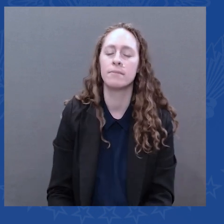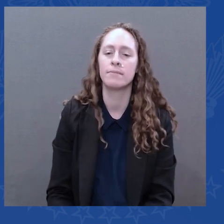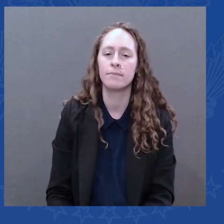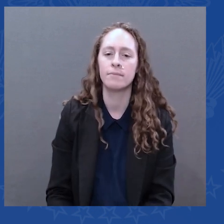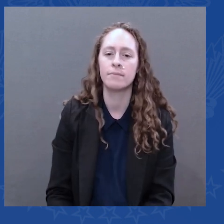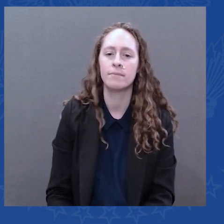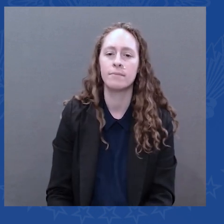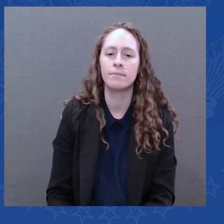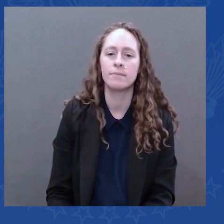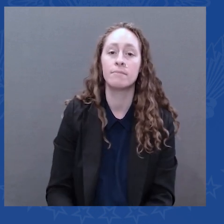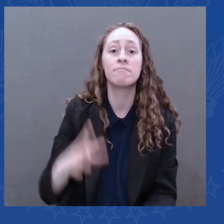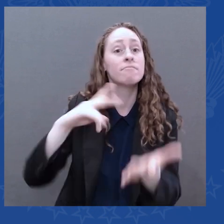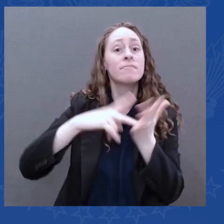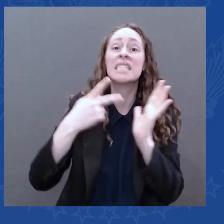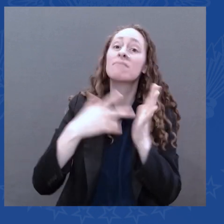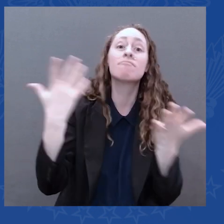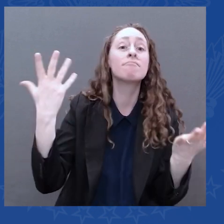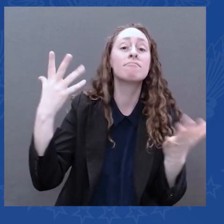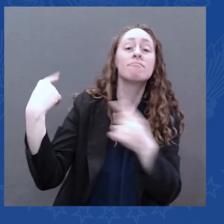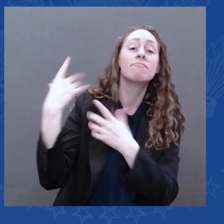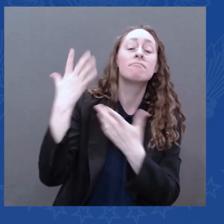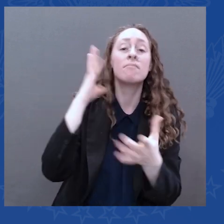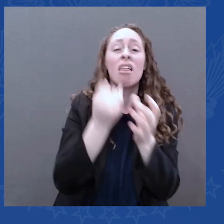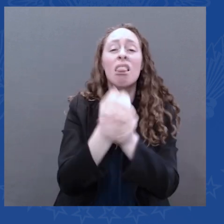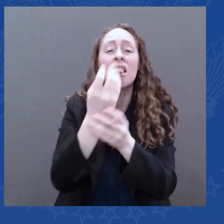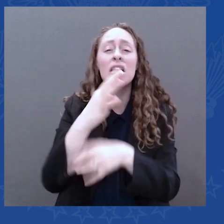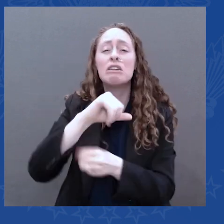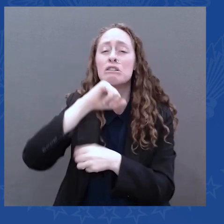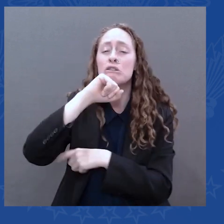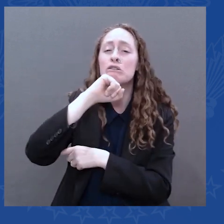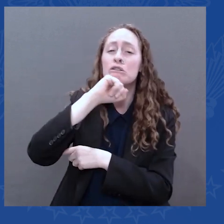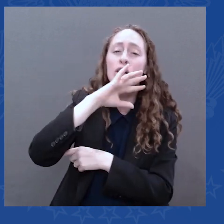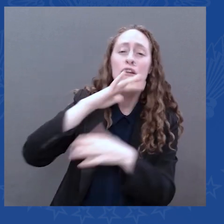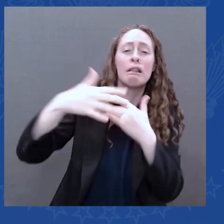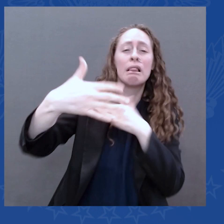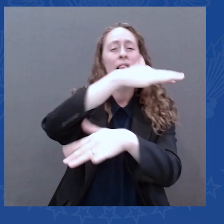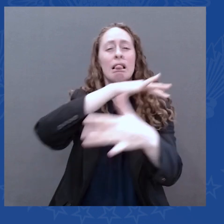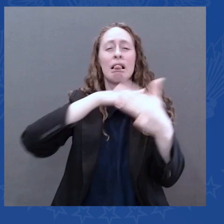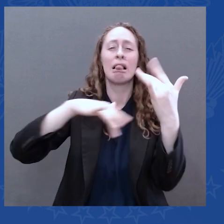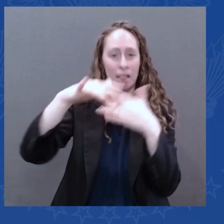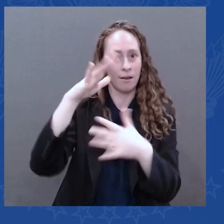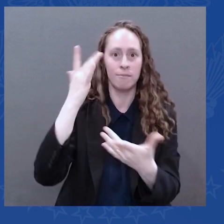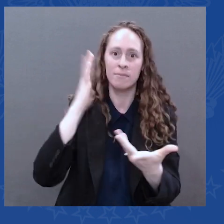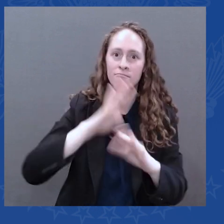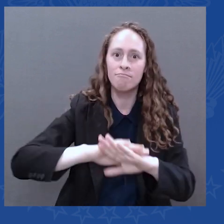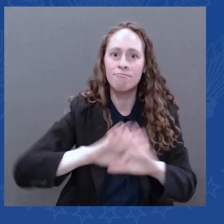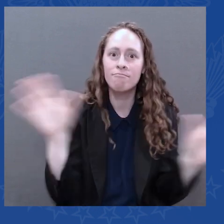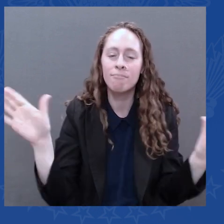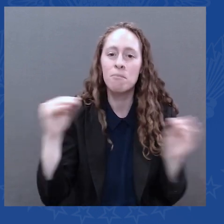The cooperation shows the power of our democracies. I particularly welcome that we will step up